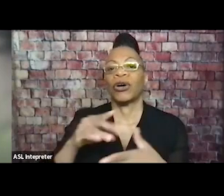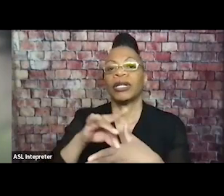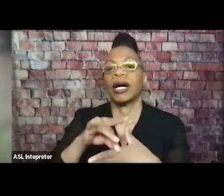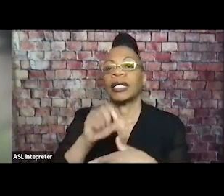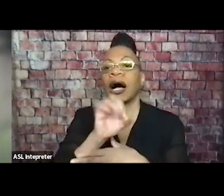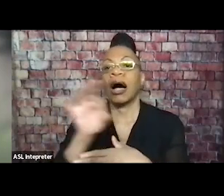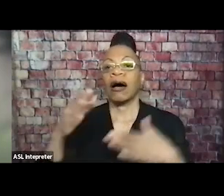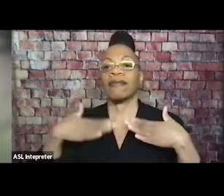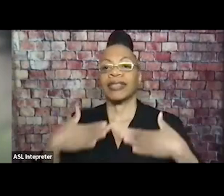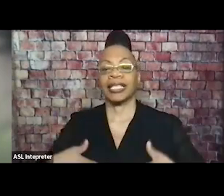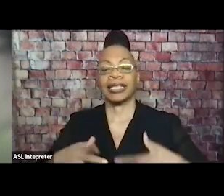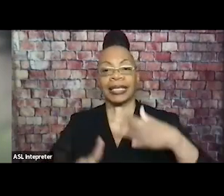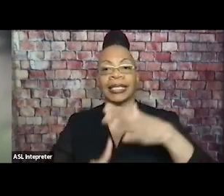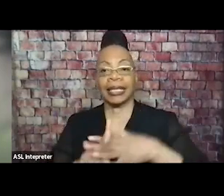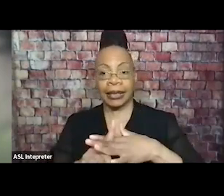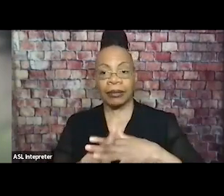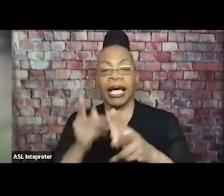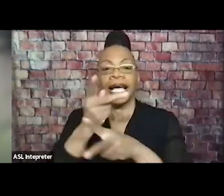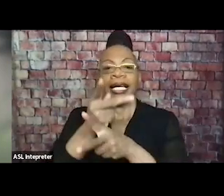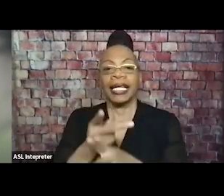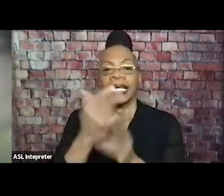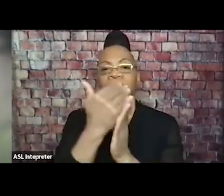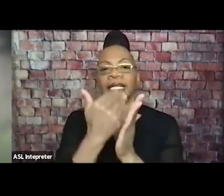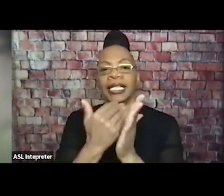So again, keeping the listing criteria in mind.